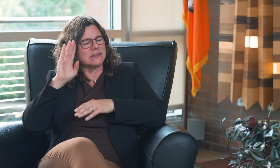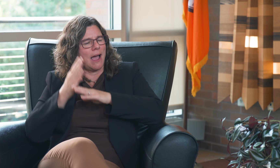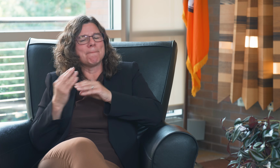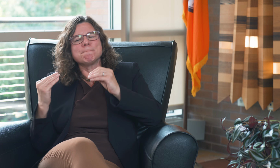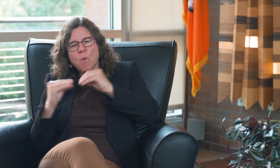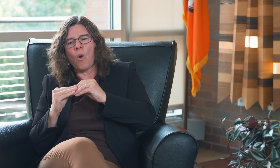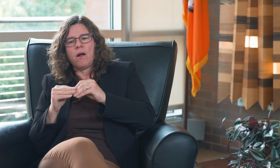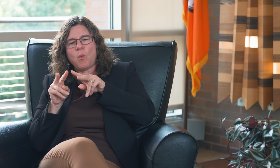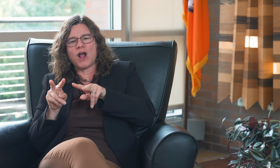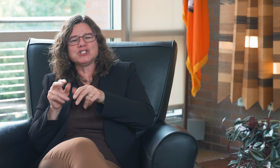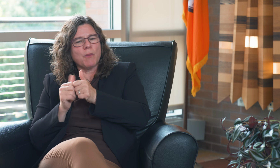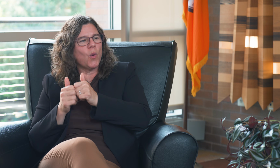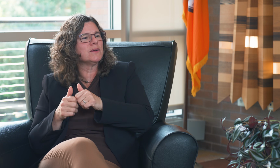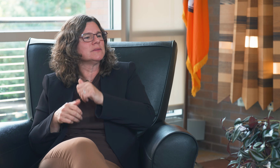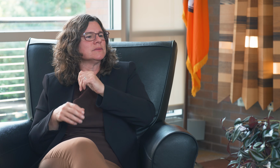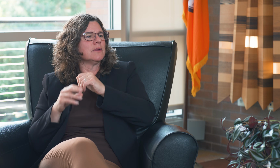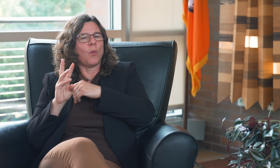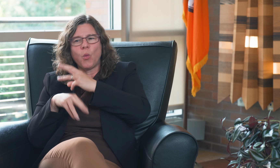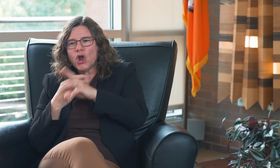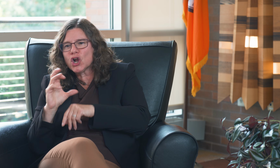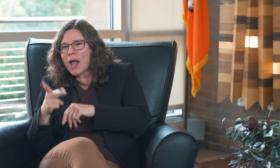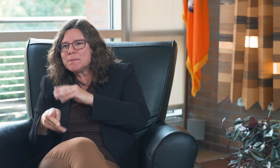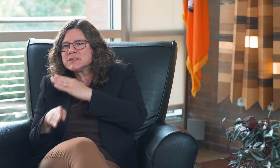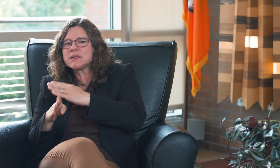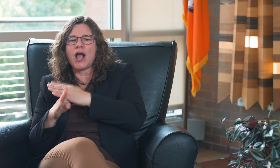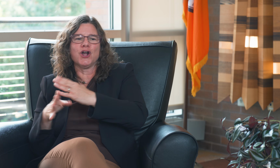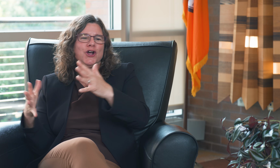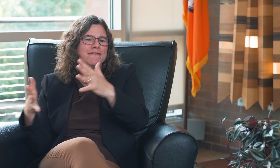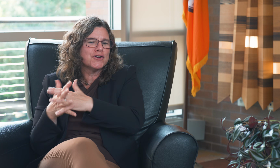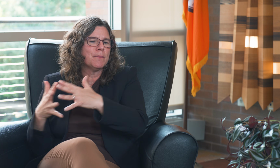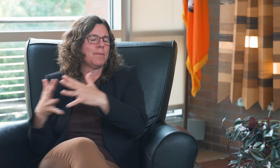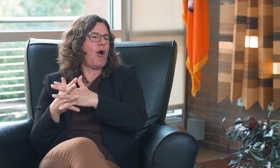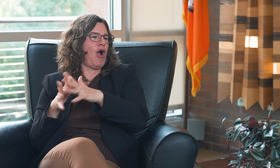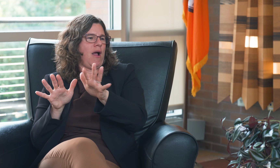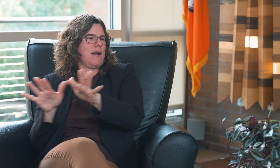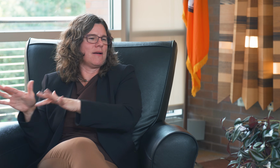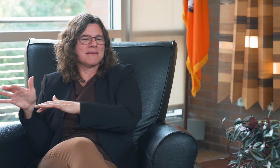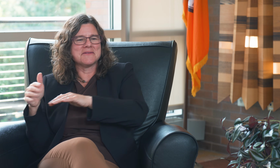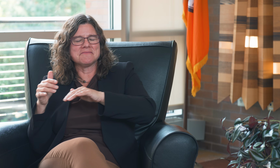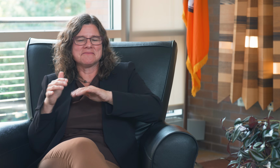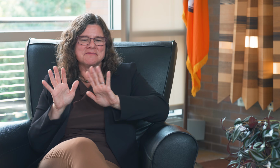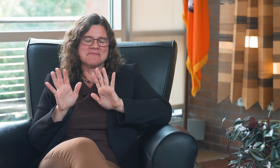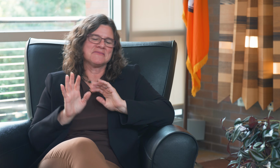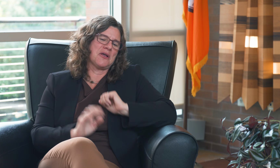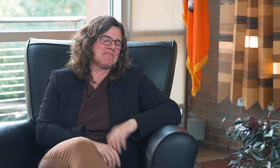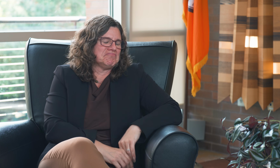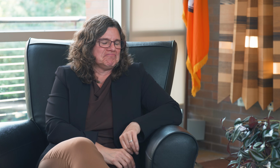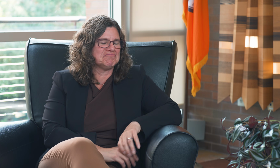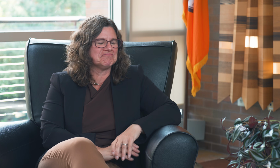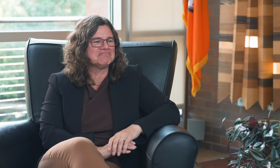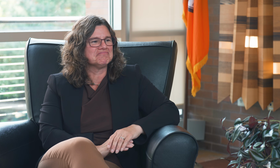my husband and my son are much more into watching World Cup soccer, football, things like that.